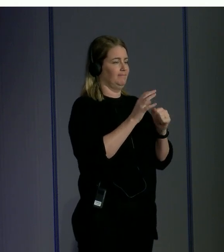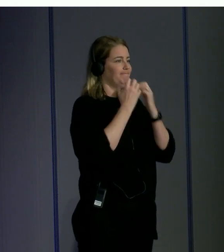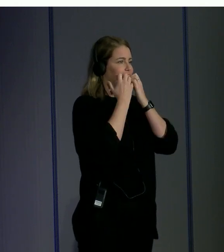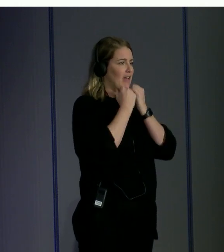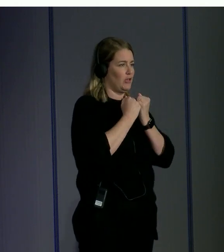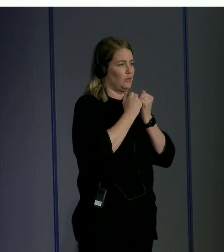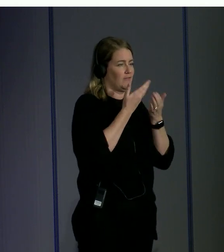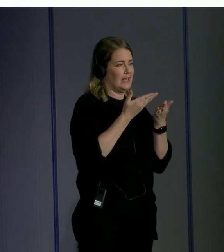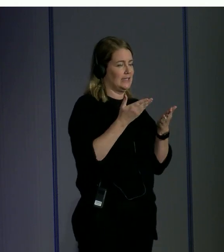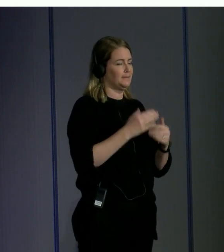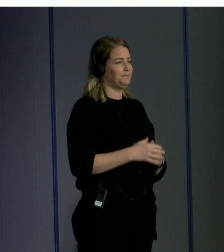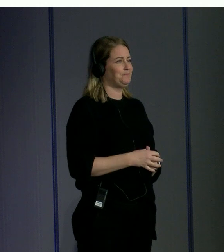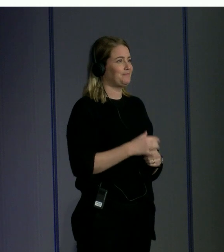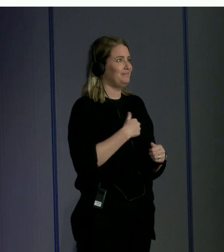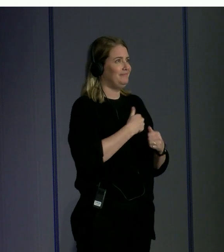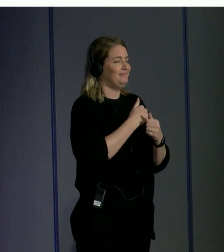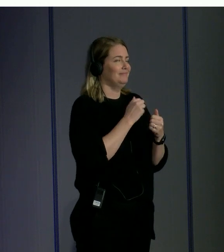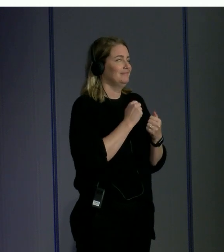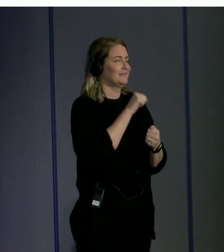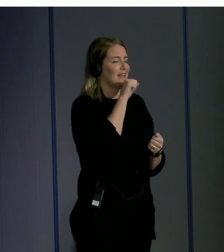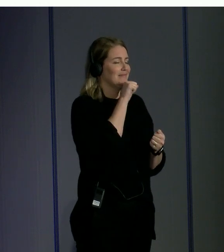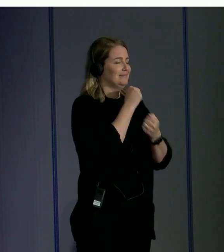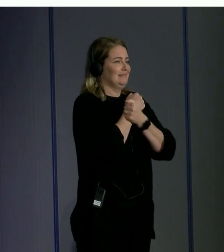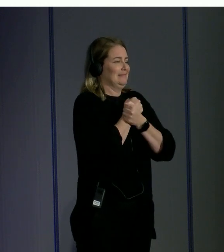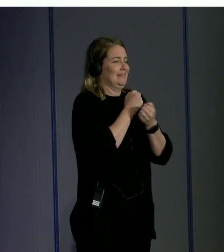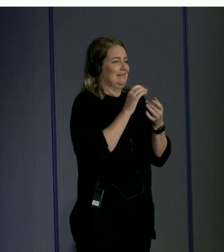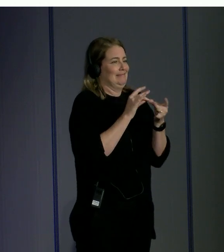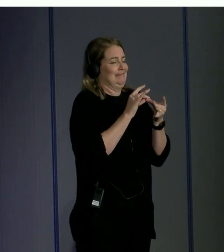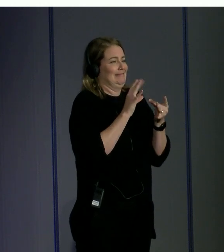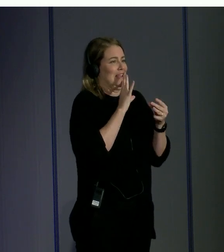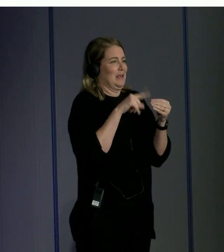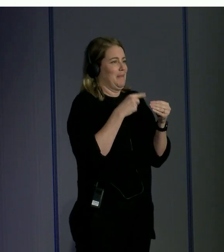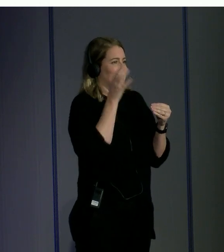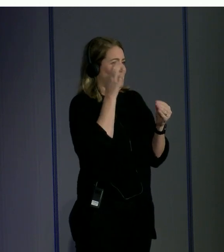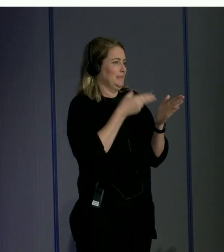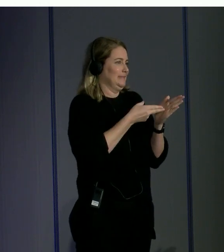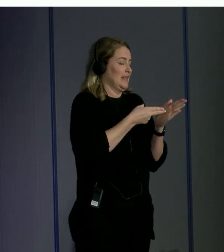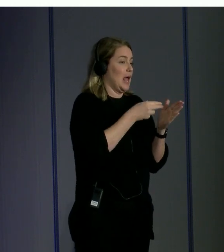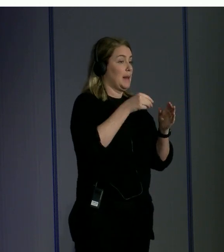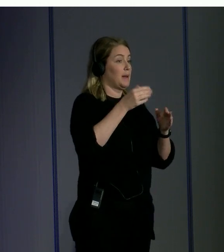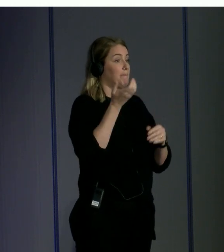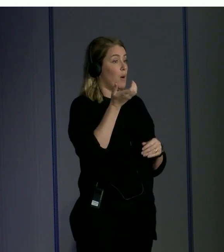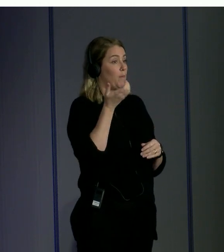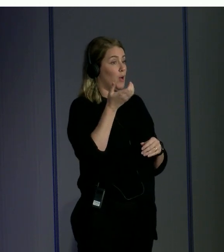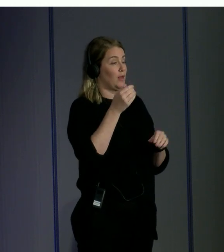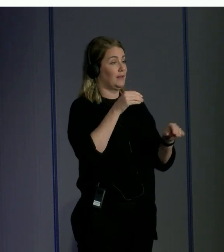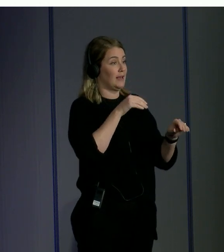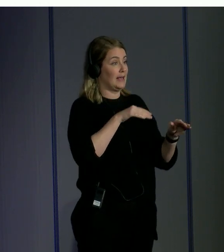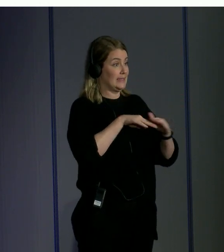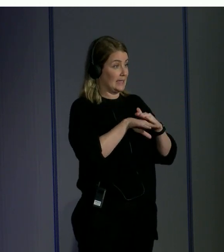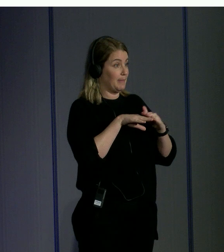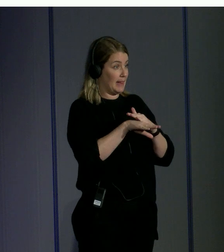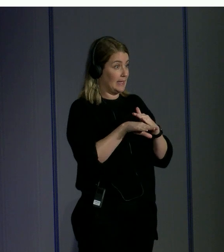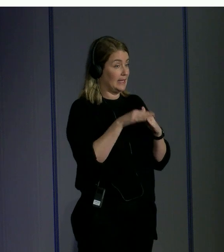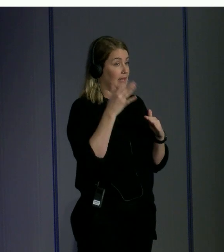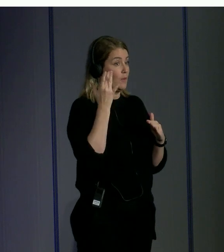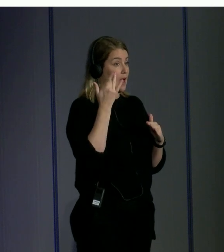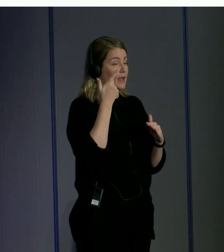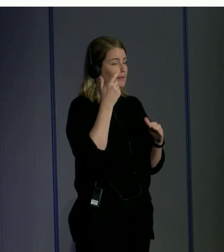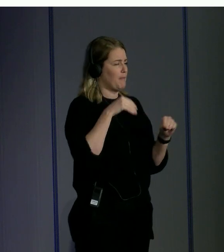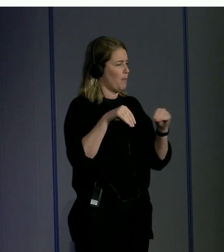And so I love talking about conceptual integrity and mobile accessibility, because it also